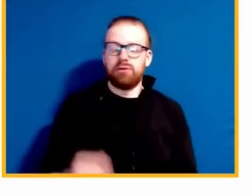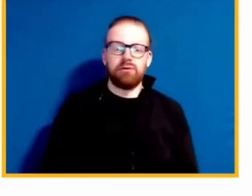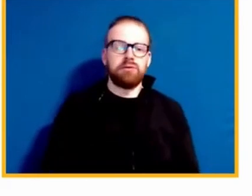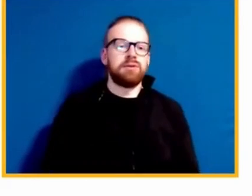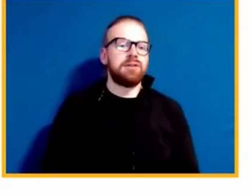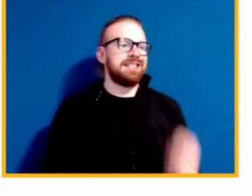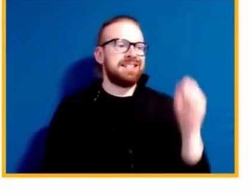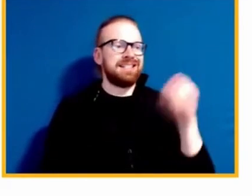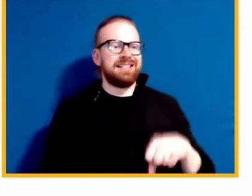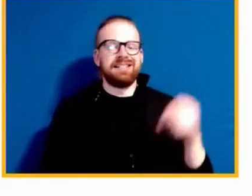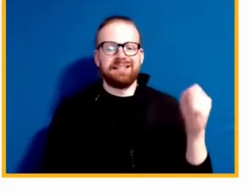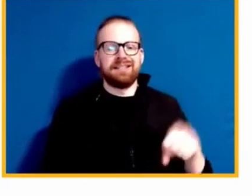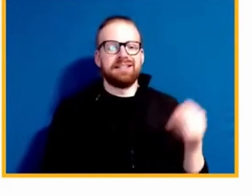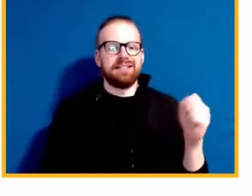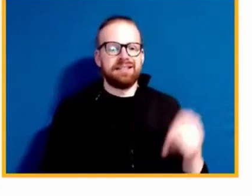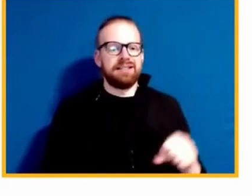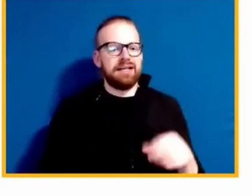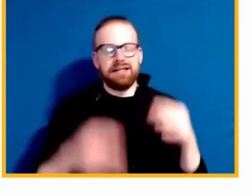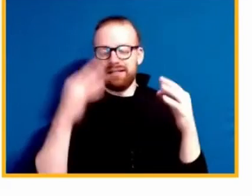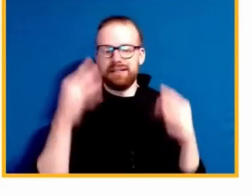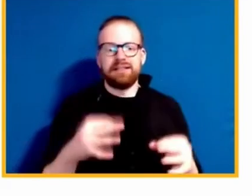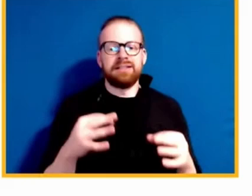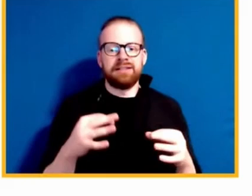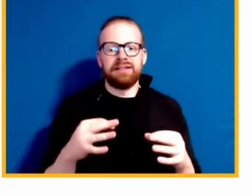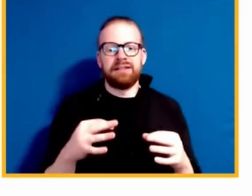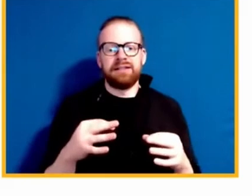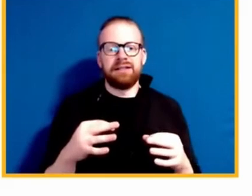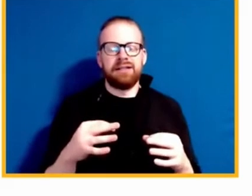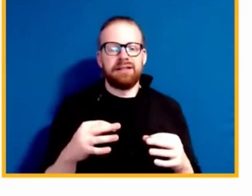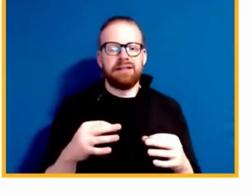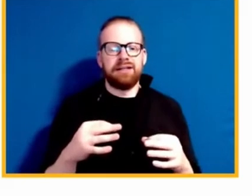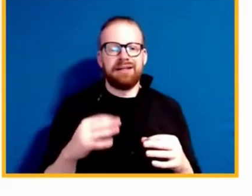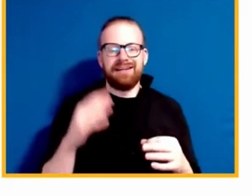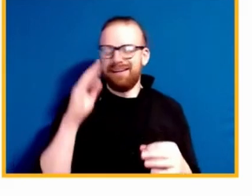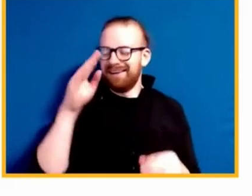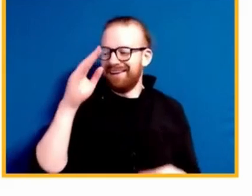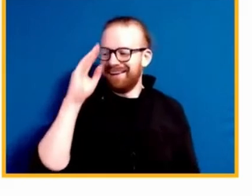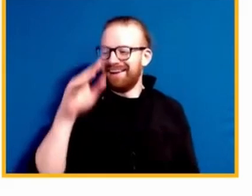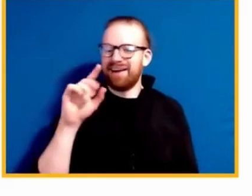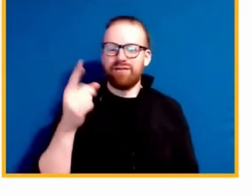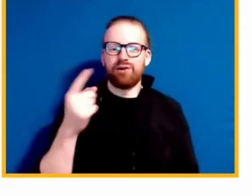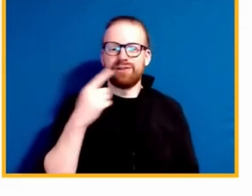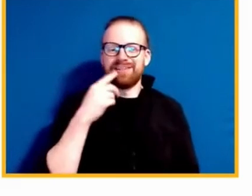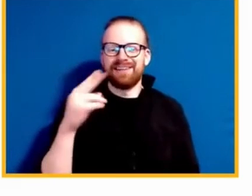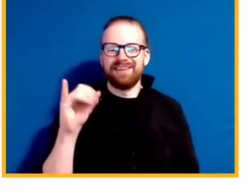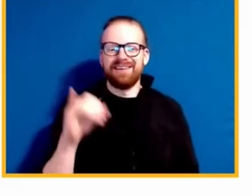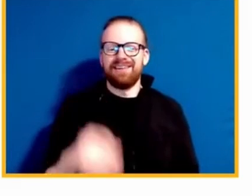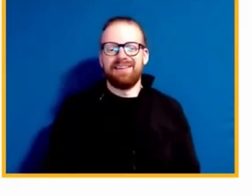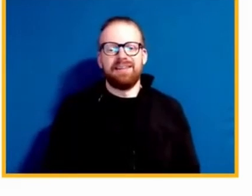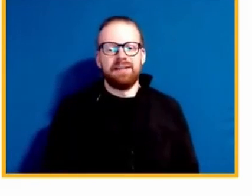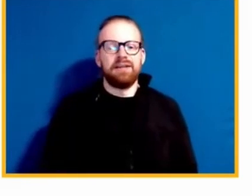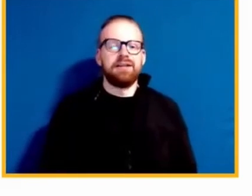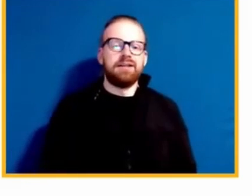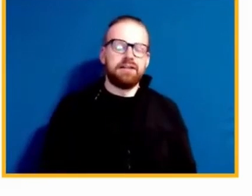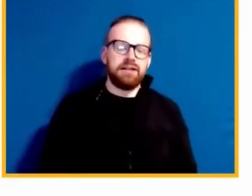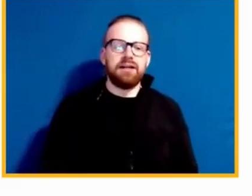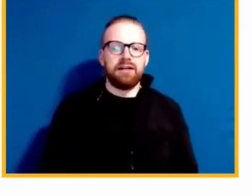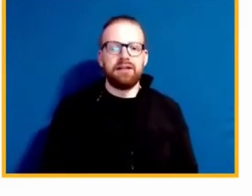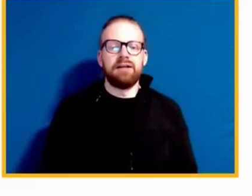[Yuki] Absolutely. First of all, hi, so,